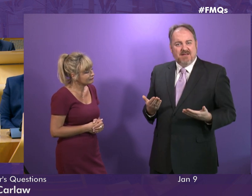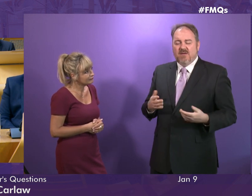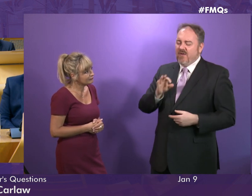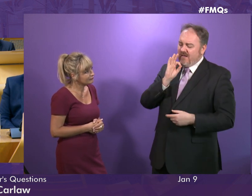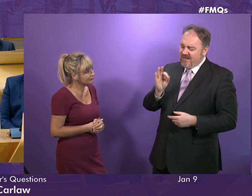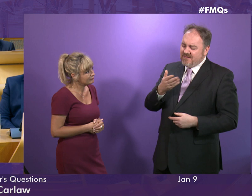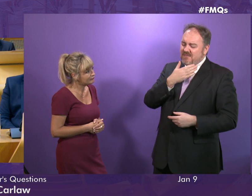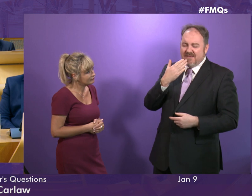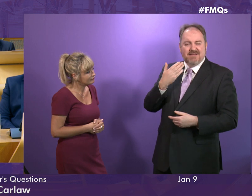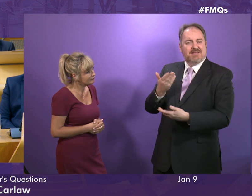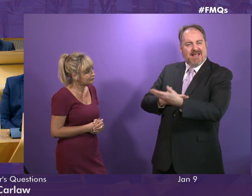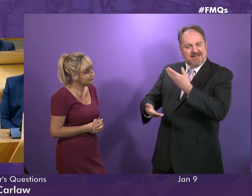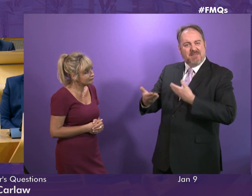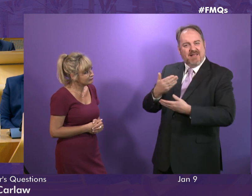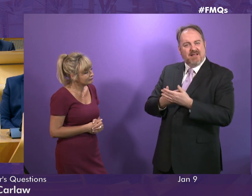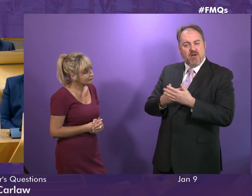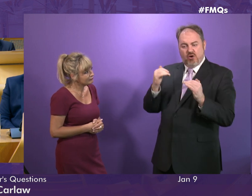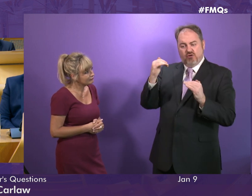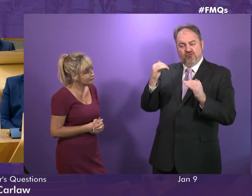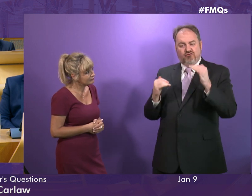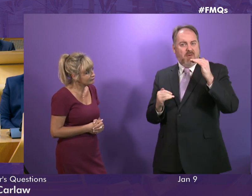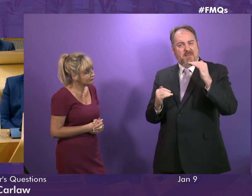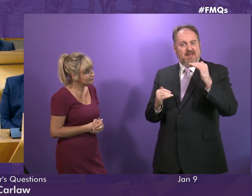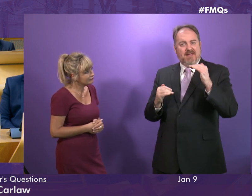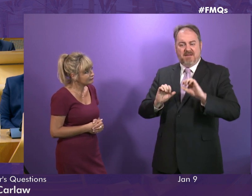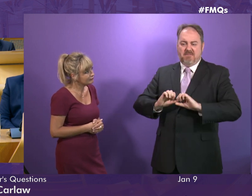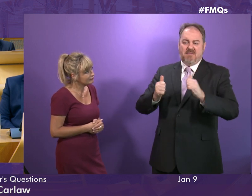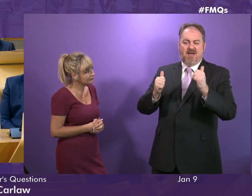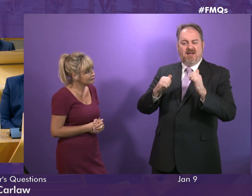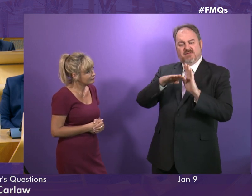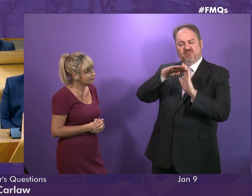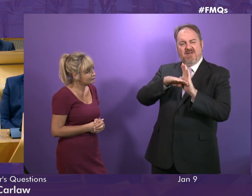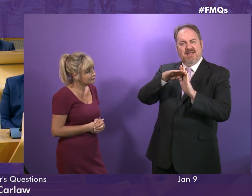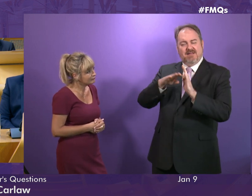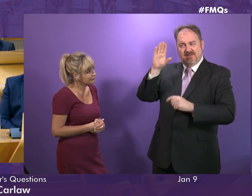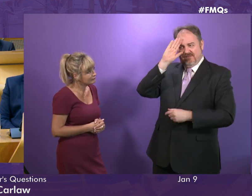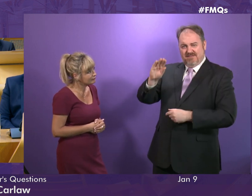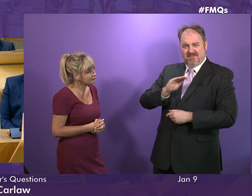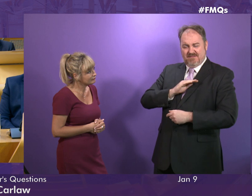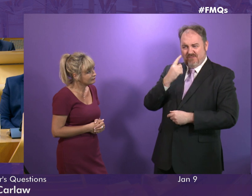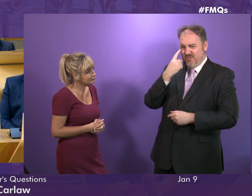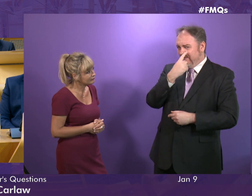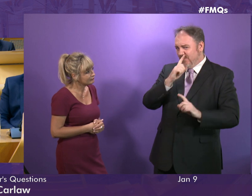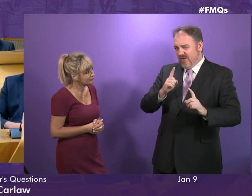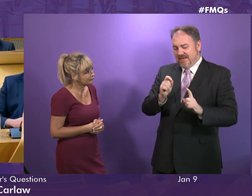to explain. What does a drop in that pass rate tell us about education? What does a record low in programme for international student assessment—PISA—scores tell us